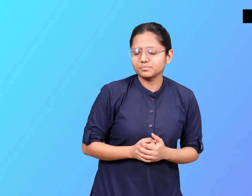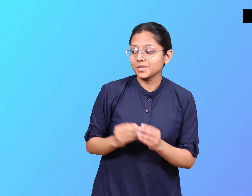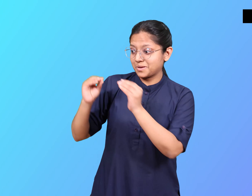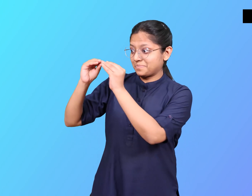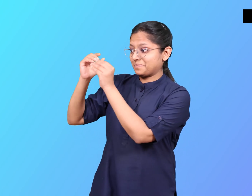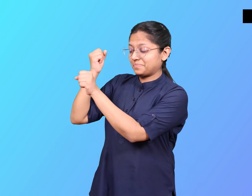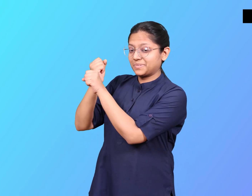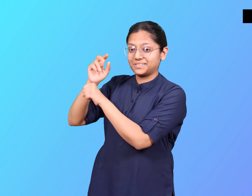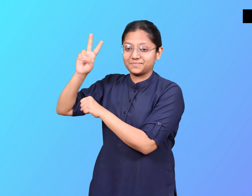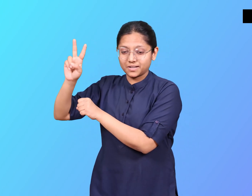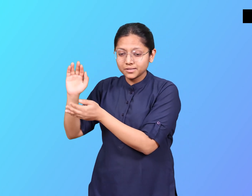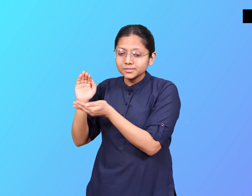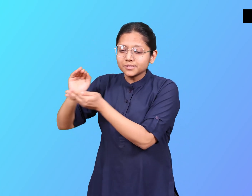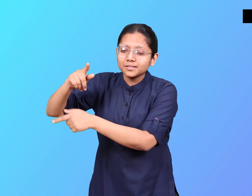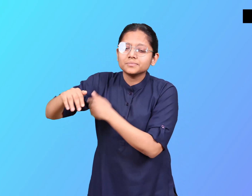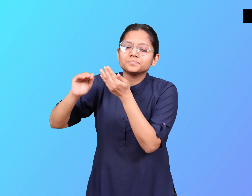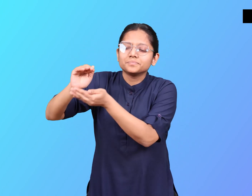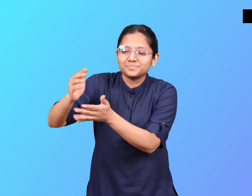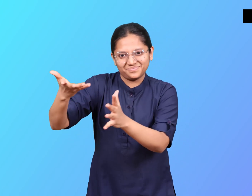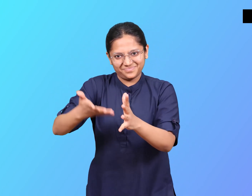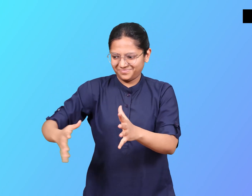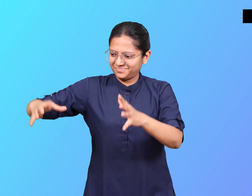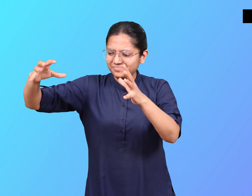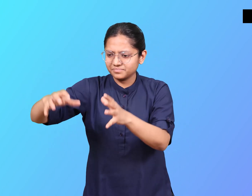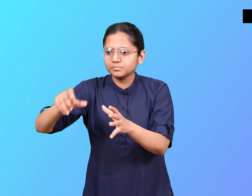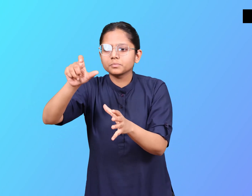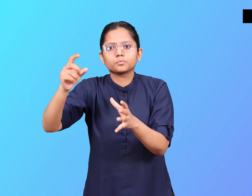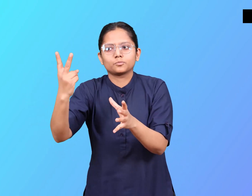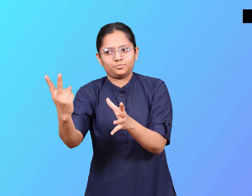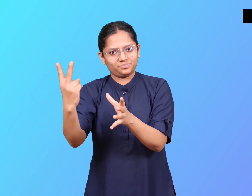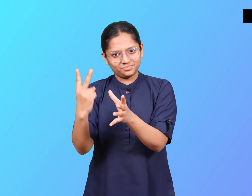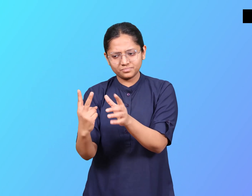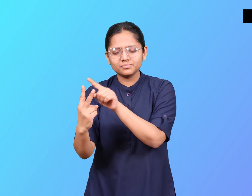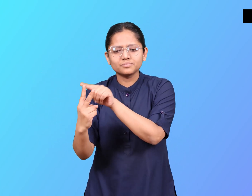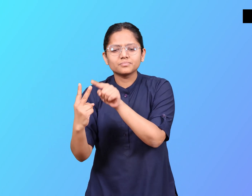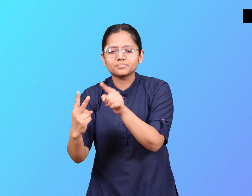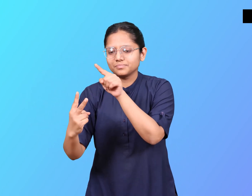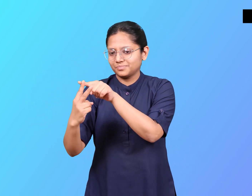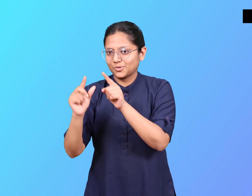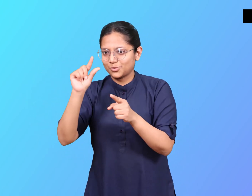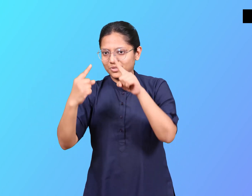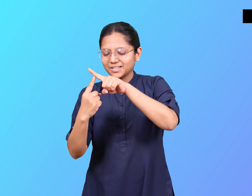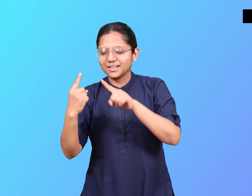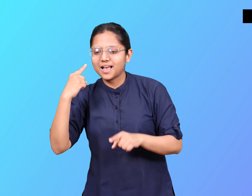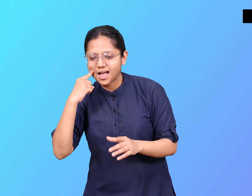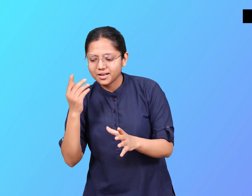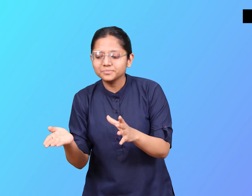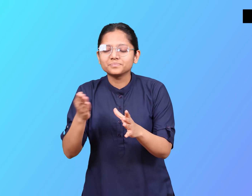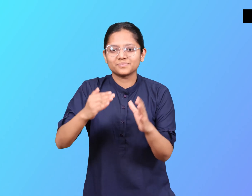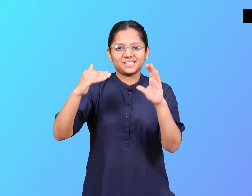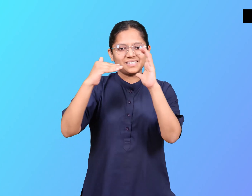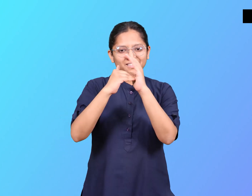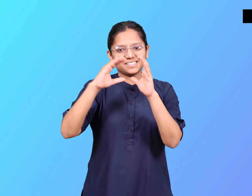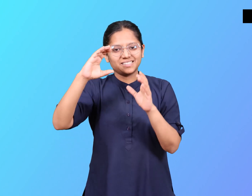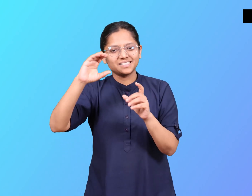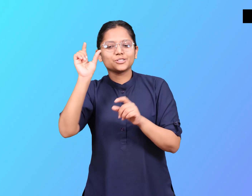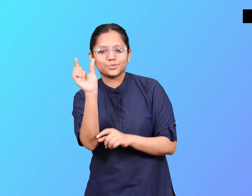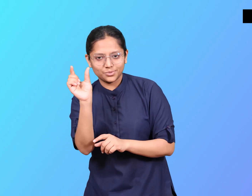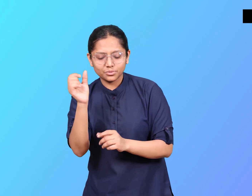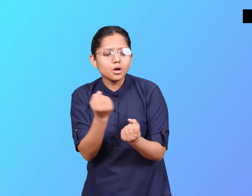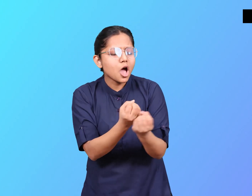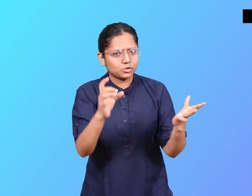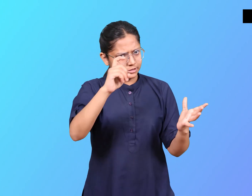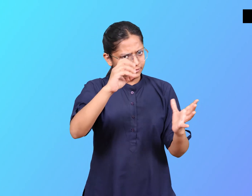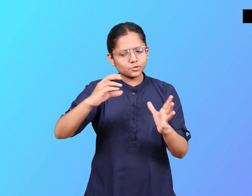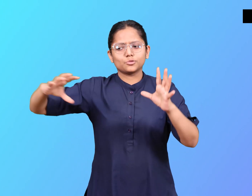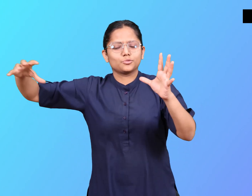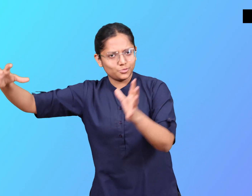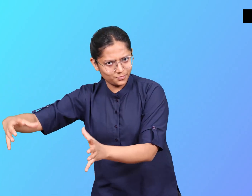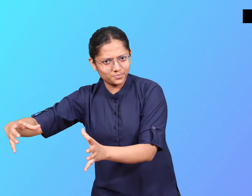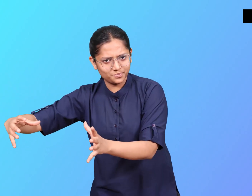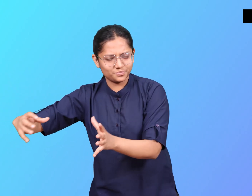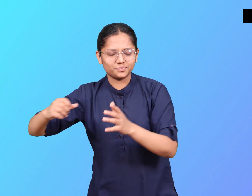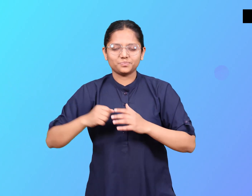from the descendants of Bigvai: Uthai, Zaccur and 70 other men.